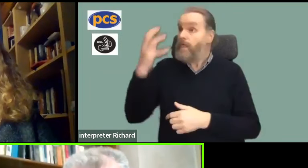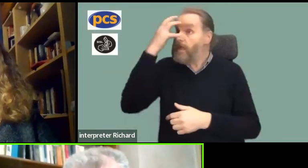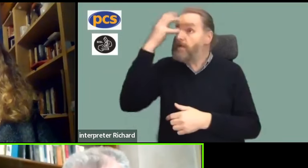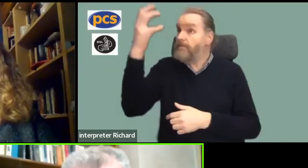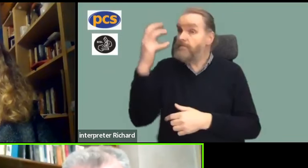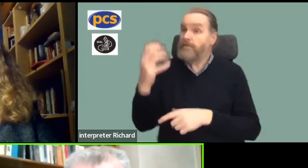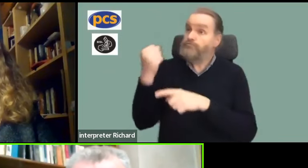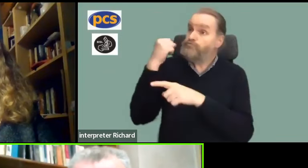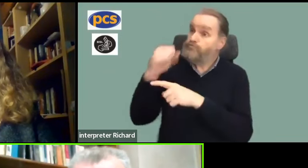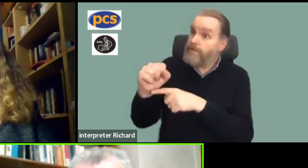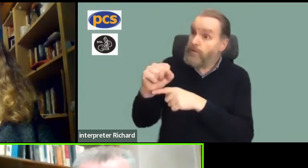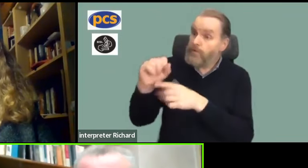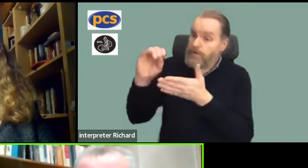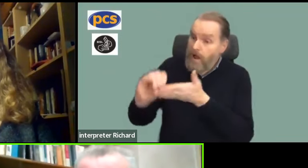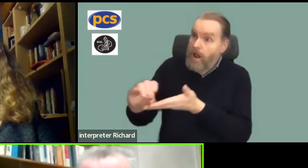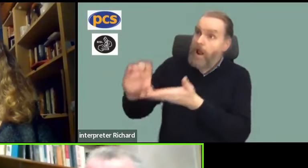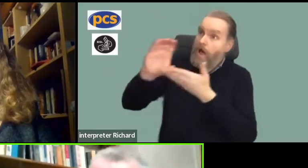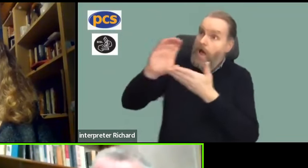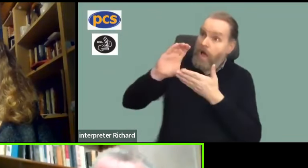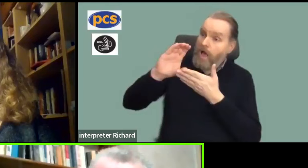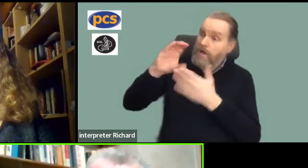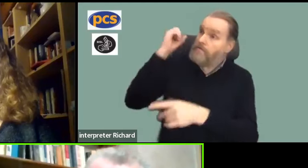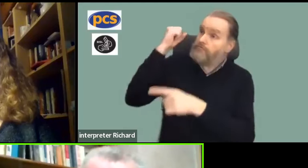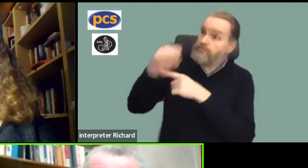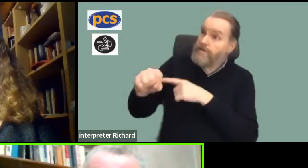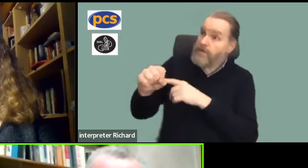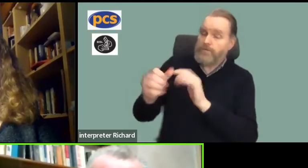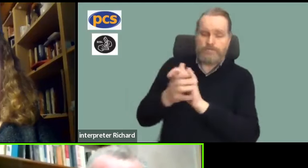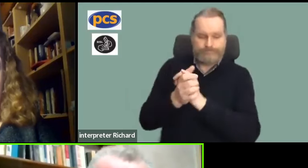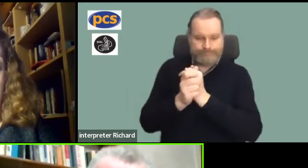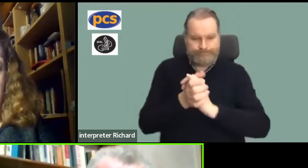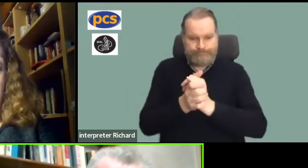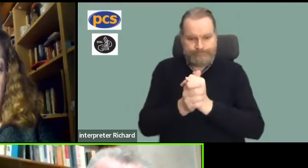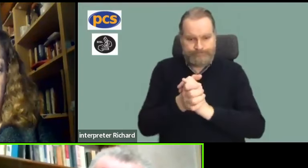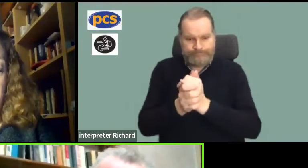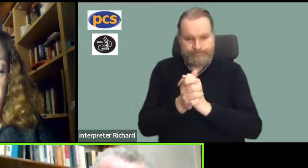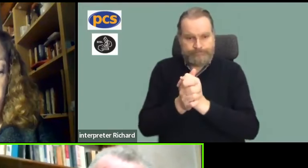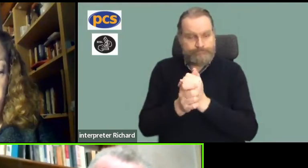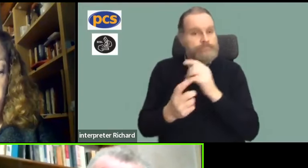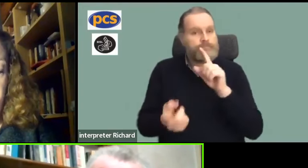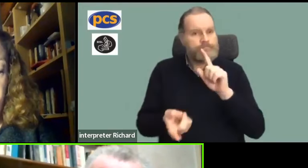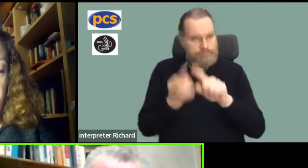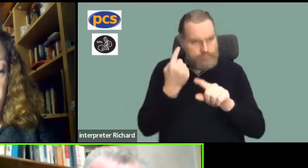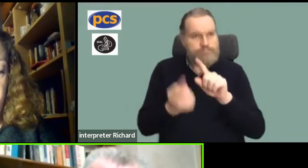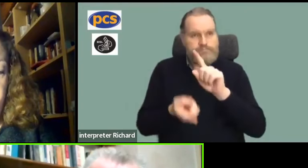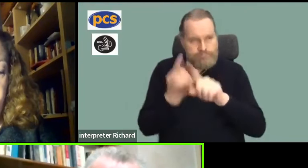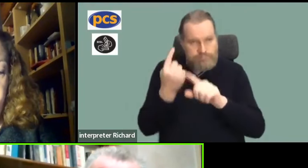Year, we know that it the f the Government still refuses to put money on the table, that that escalation will not just will not just see more.